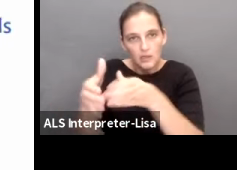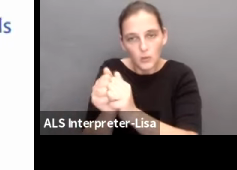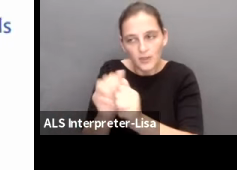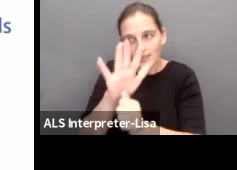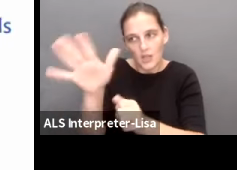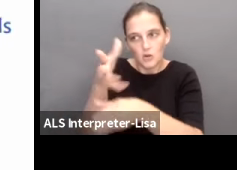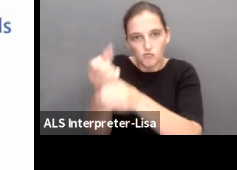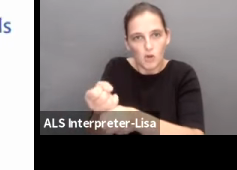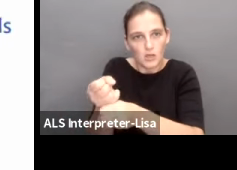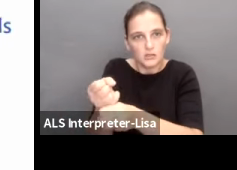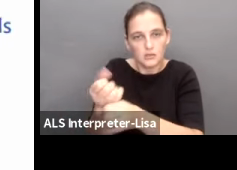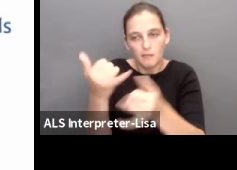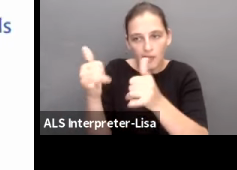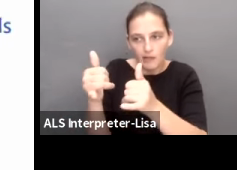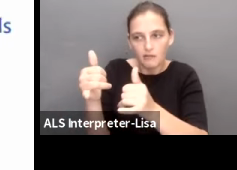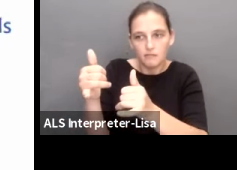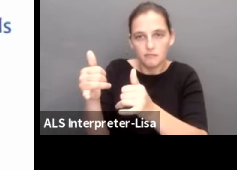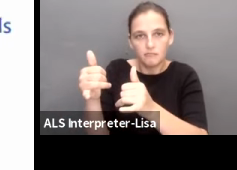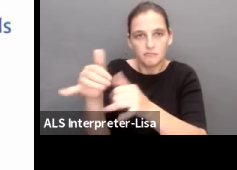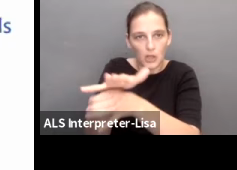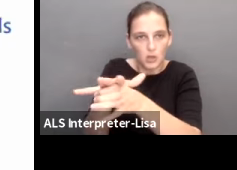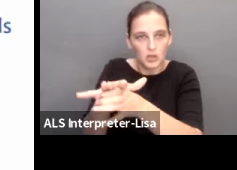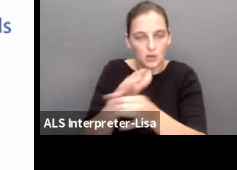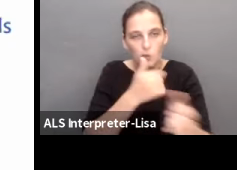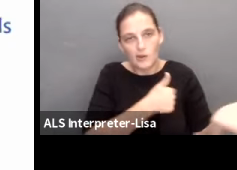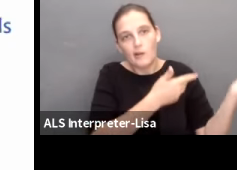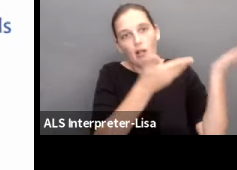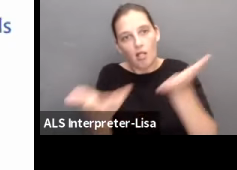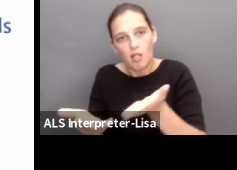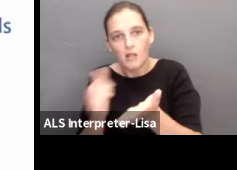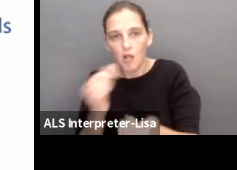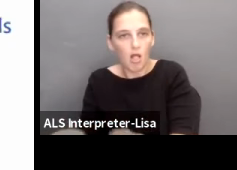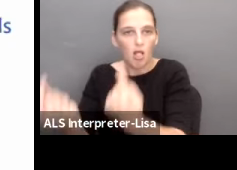play, live with and so that's a lot of the work that we're doing right now, we still